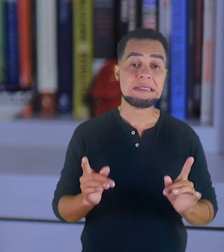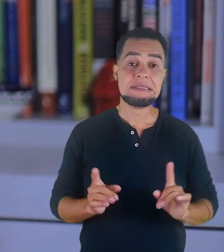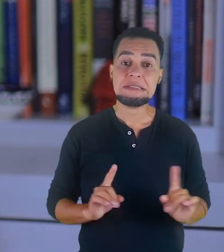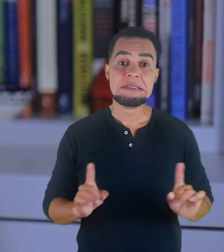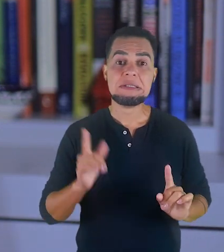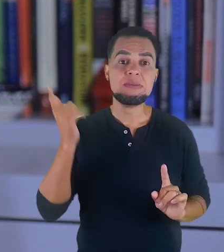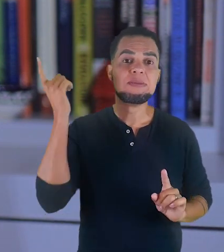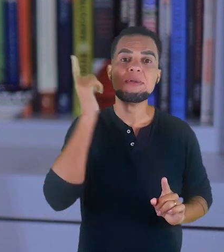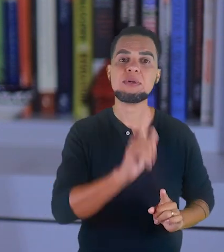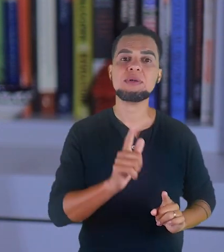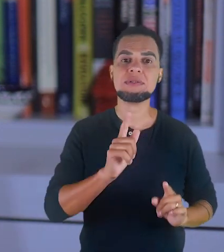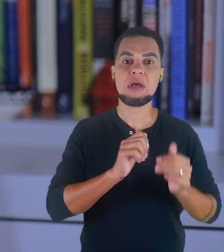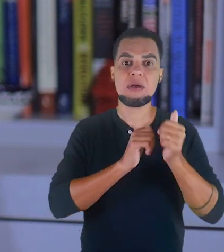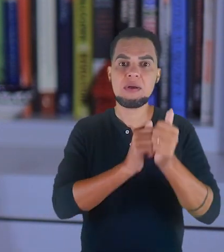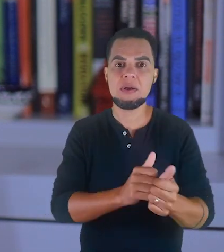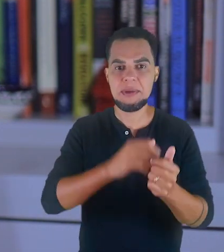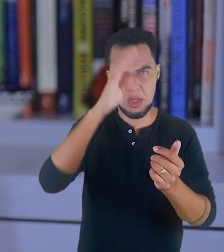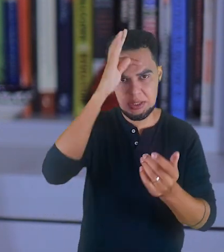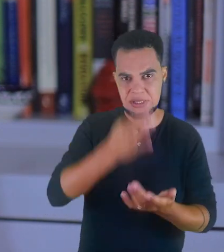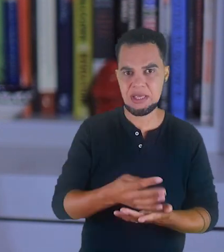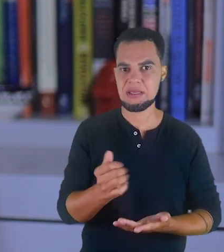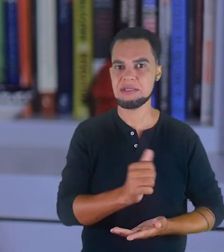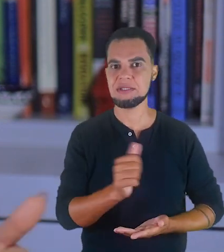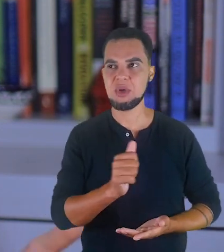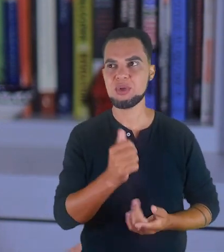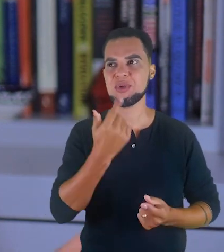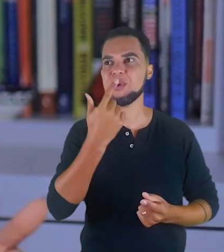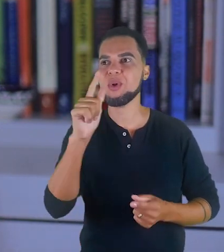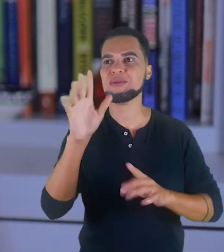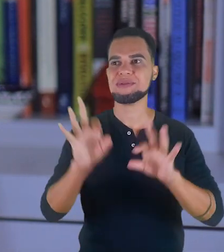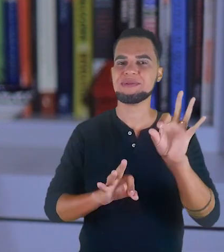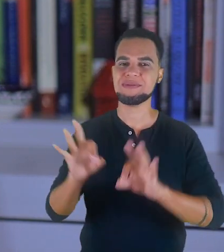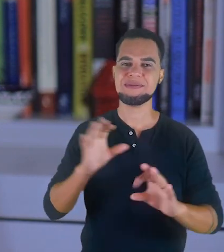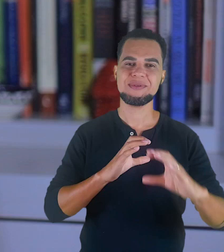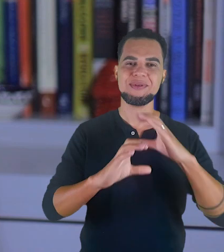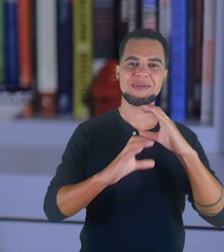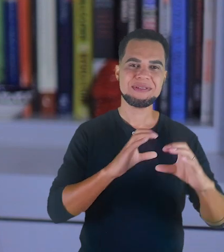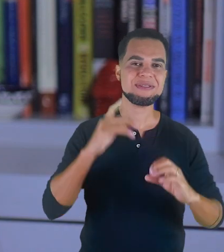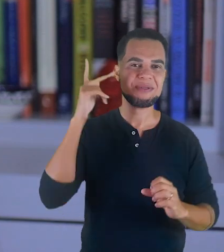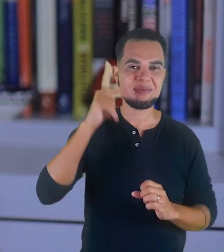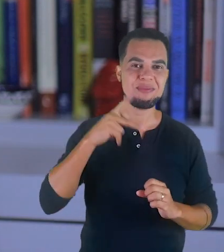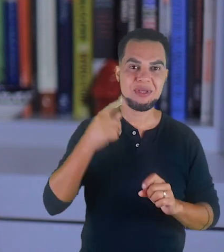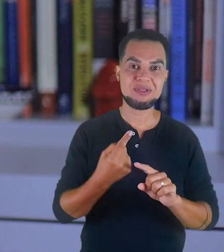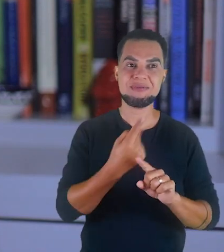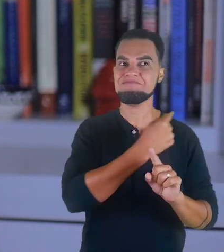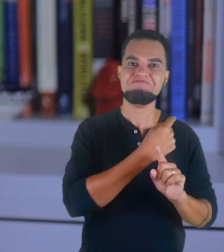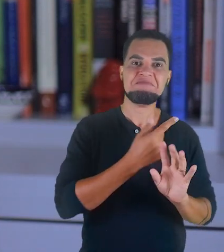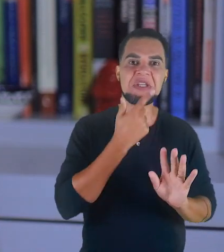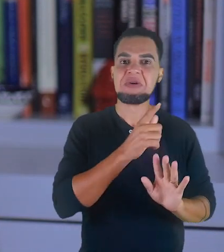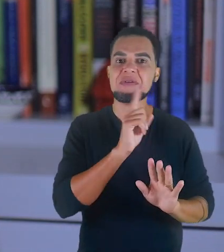that they couldn't keep up with Thesis Eleven and other YouTube channels, other political dissemination projects recently